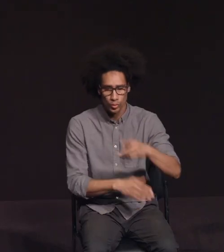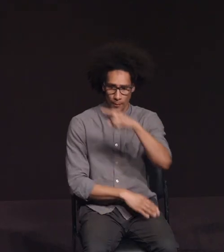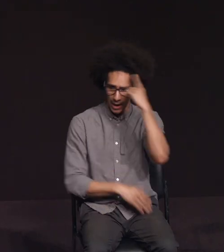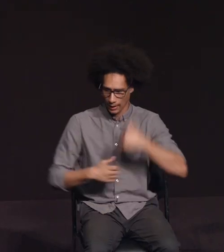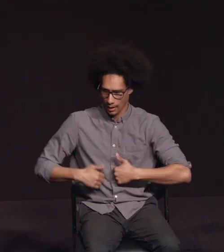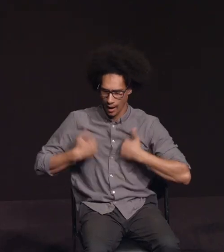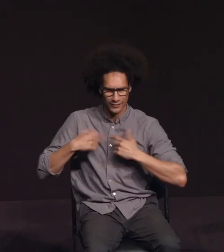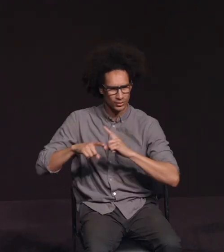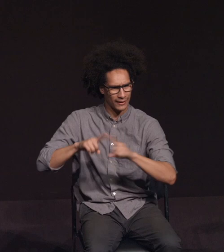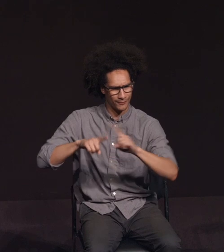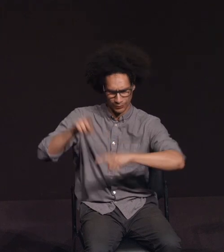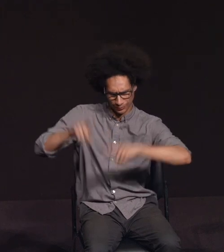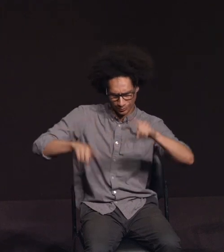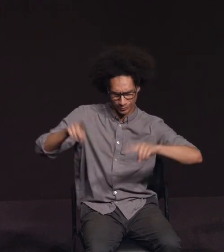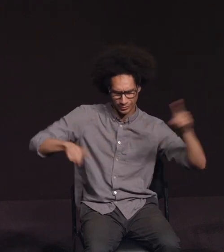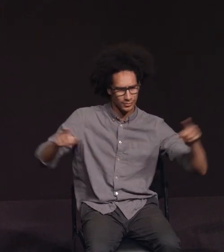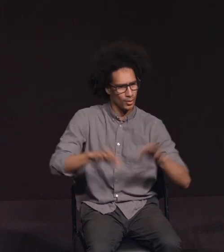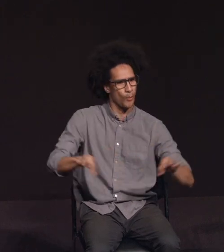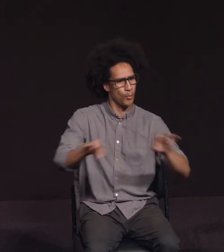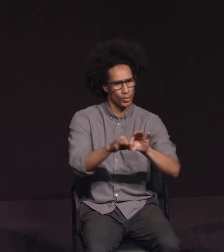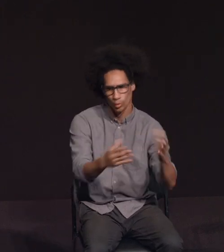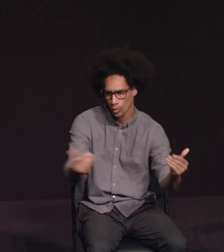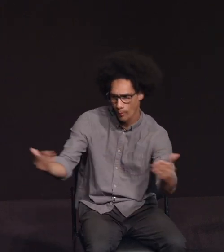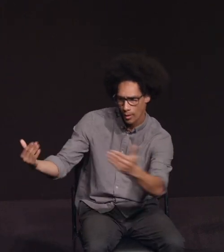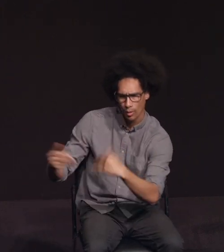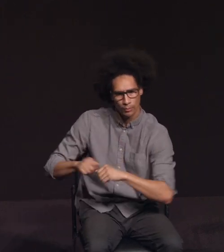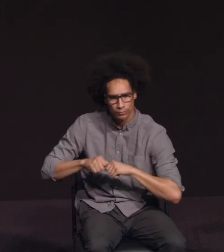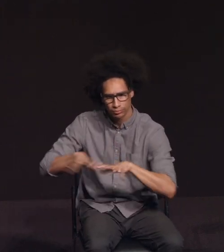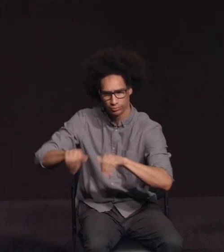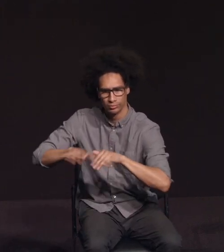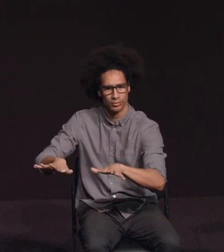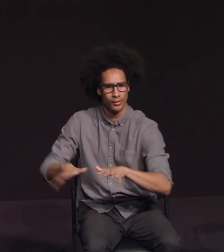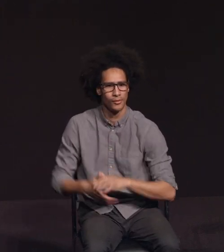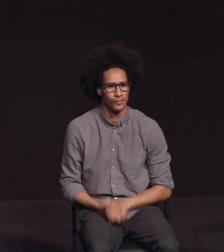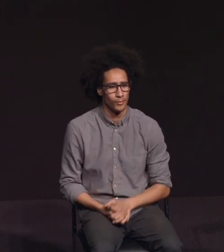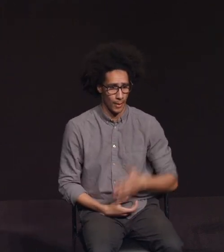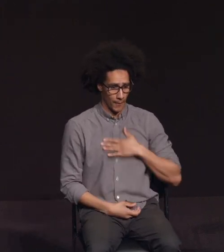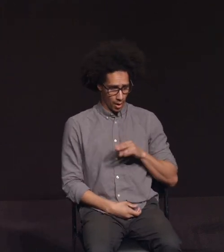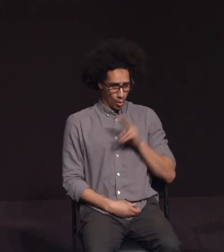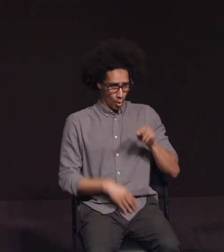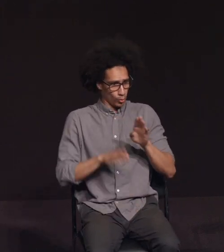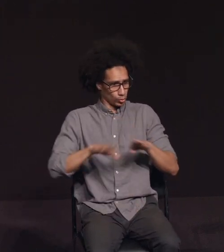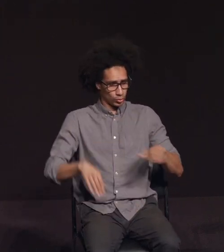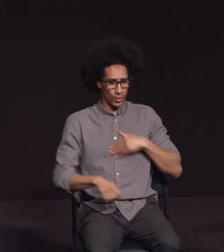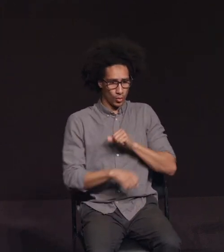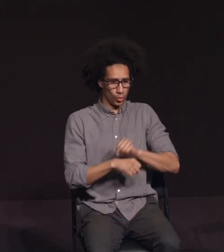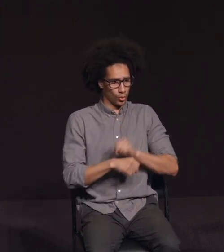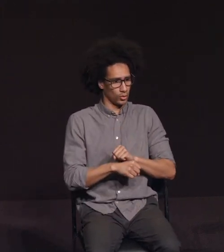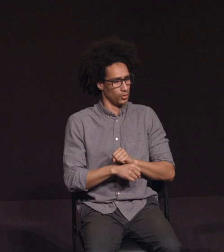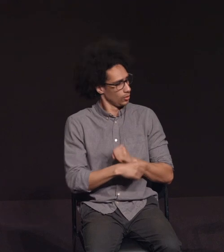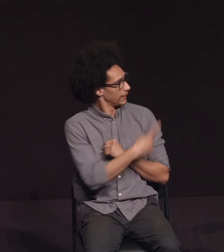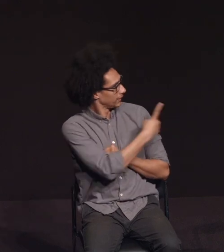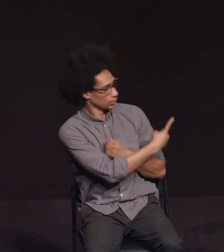And so in my own illustration, in my own children's work and in a book like--these are two illustrations from "Living While